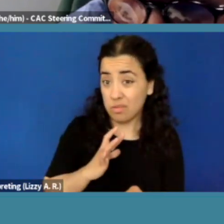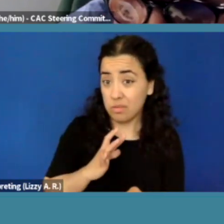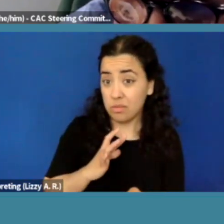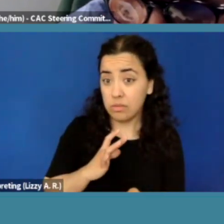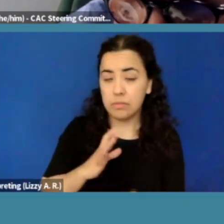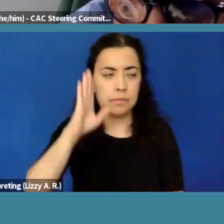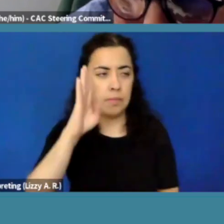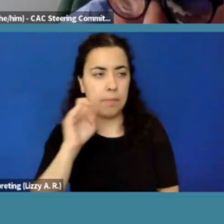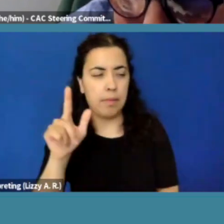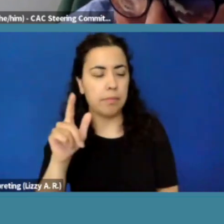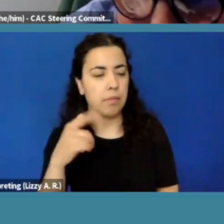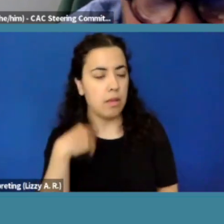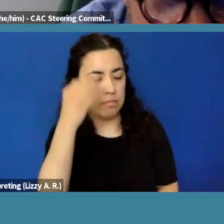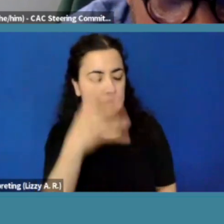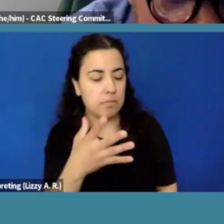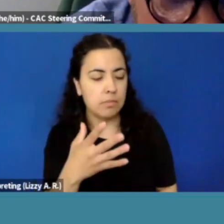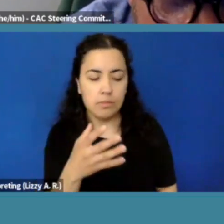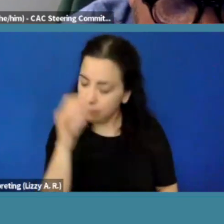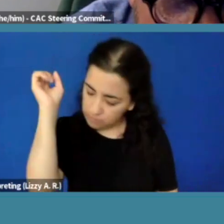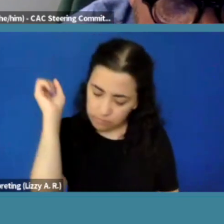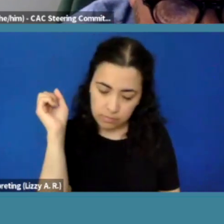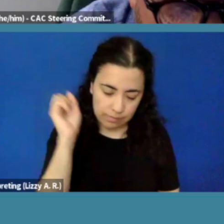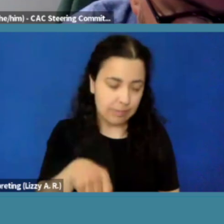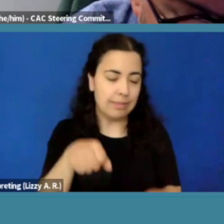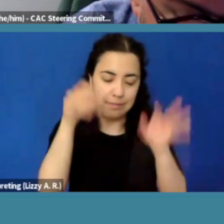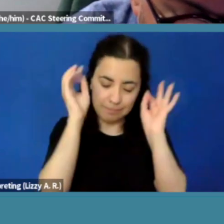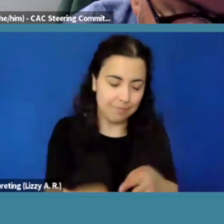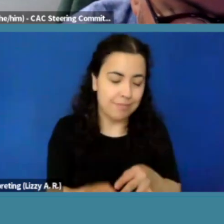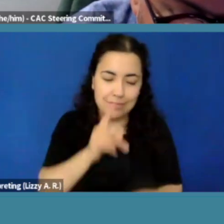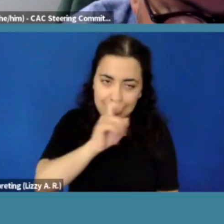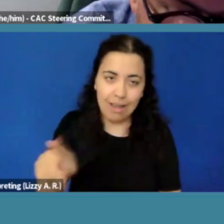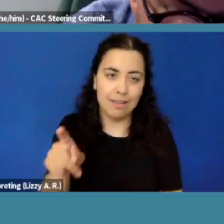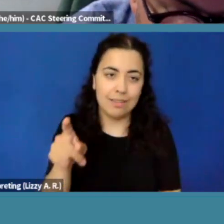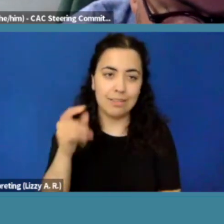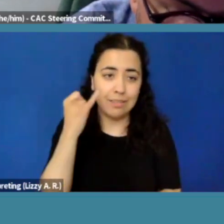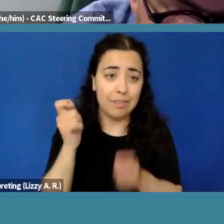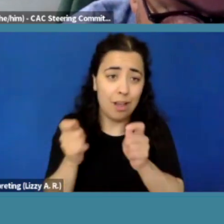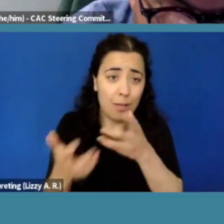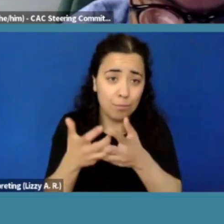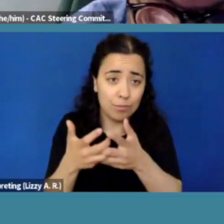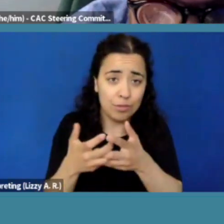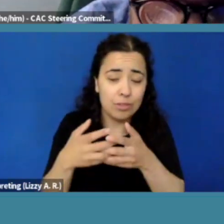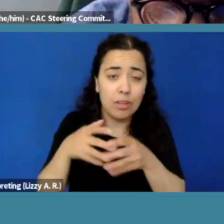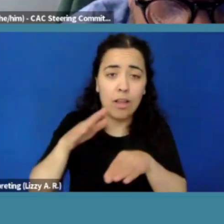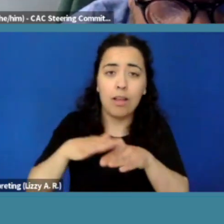I would say, absolutely ask for accommodations on ticket forms.